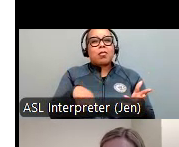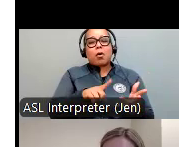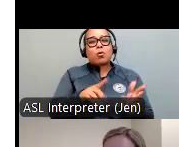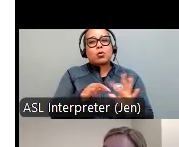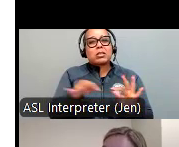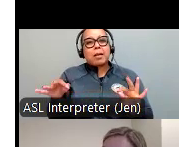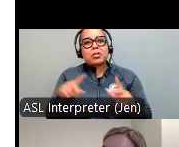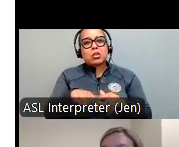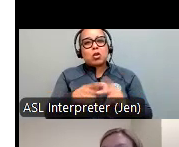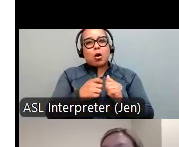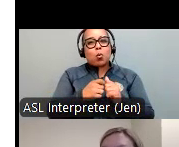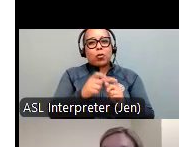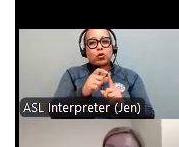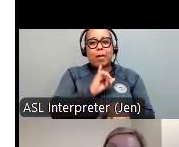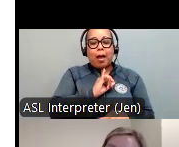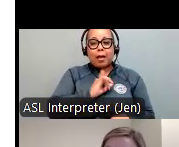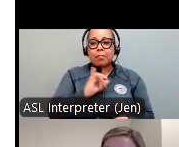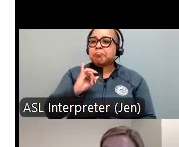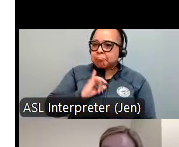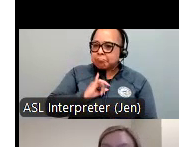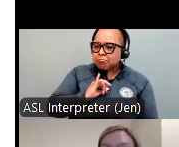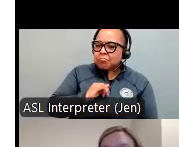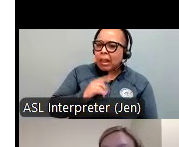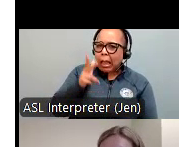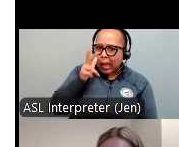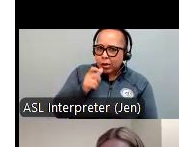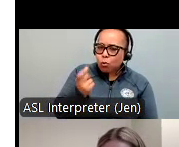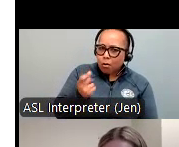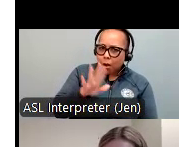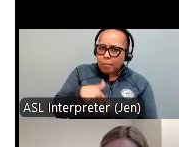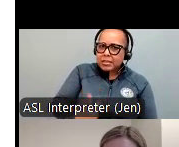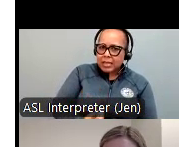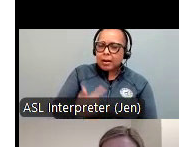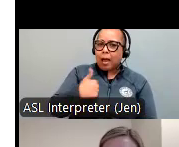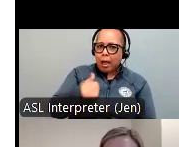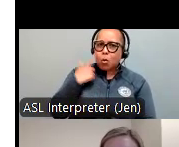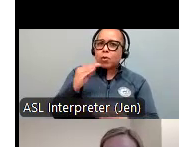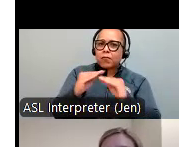with the term I. So I hear that you're upset, now I'm going to fix the problem with your room. And